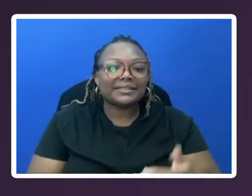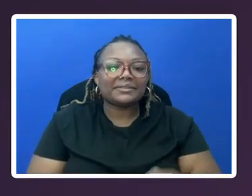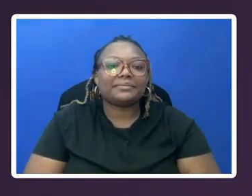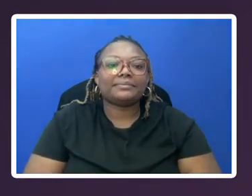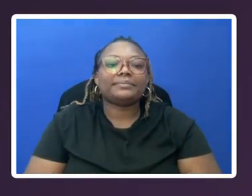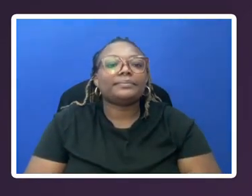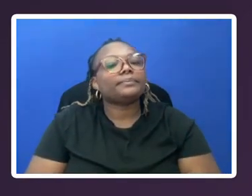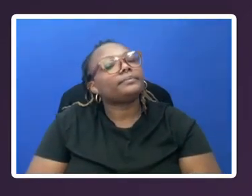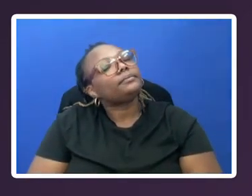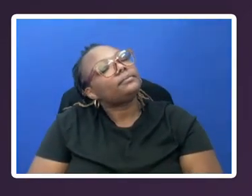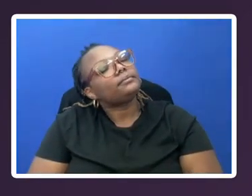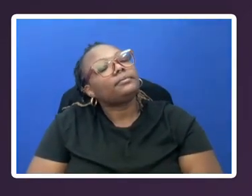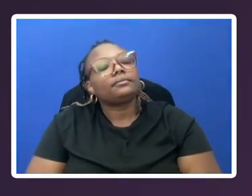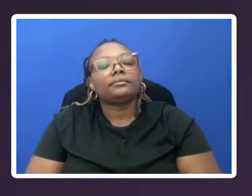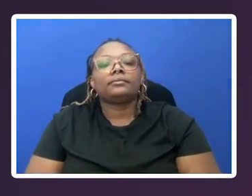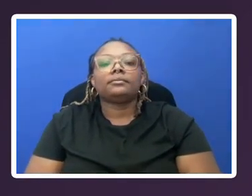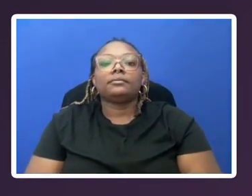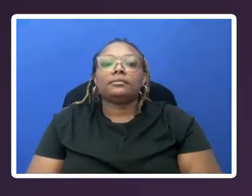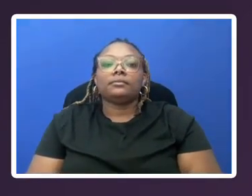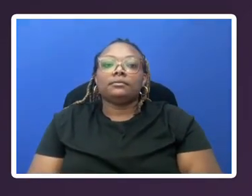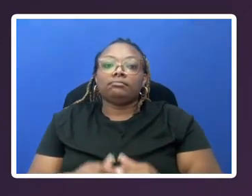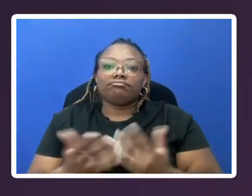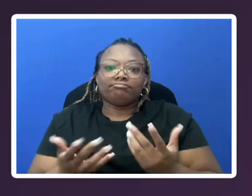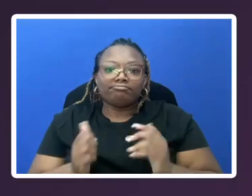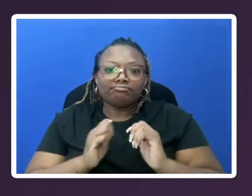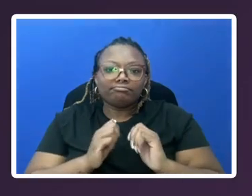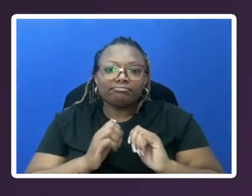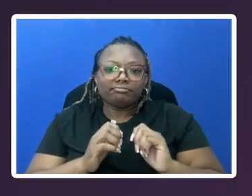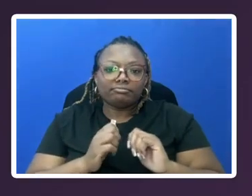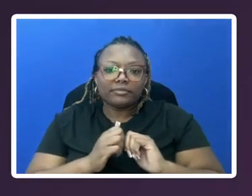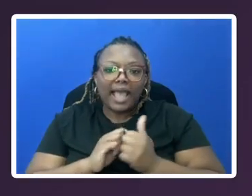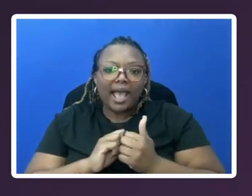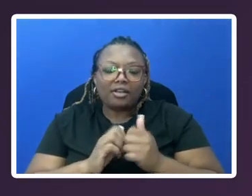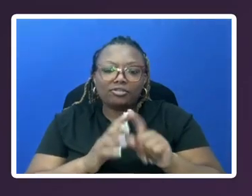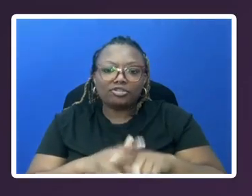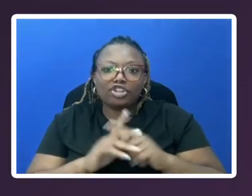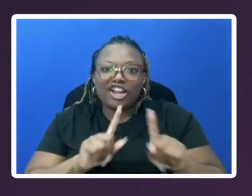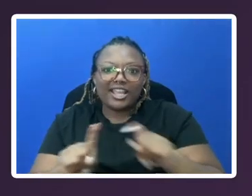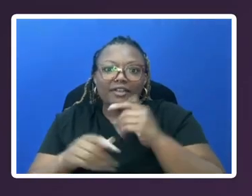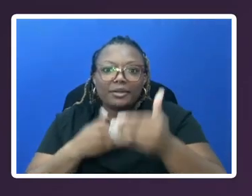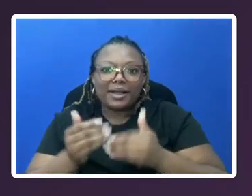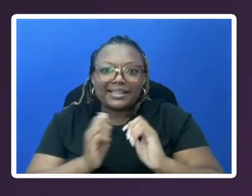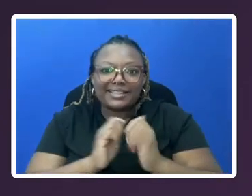So, how do we start the inquiry process? With a question, of course. So, we begin our lessons